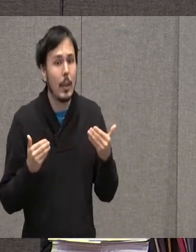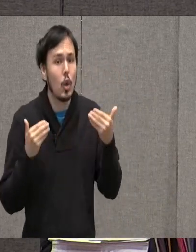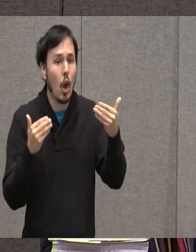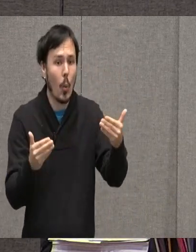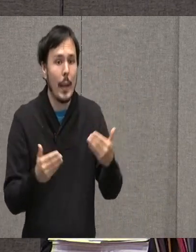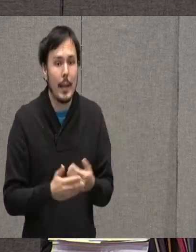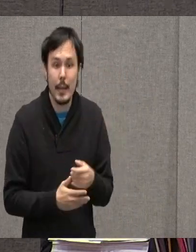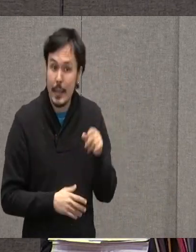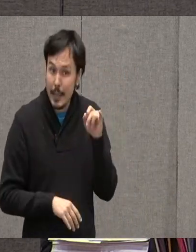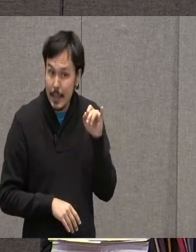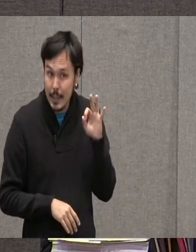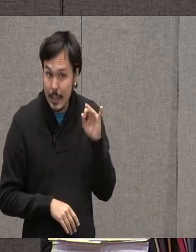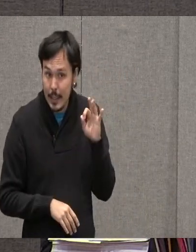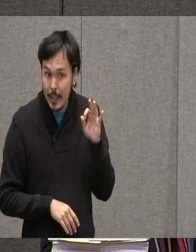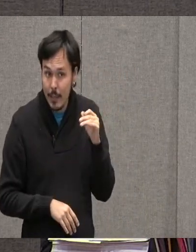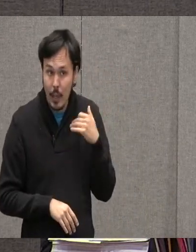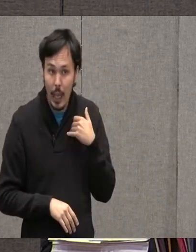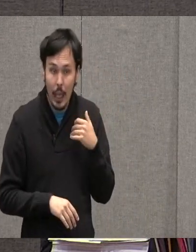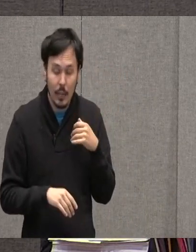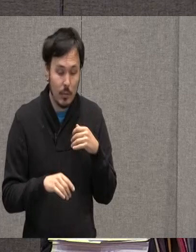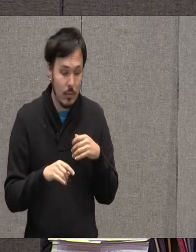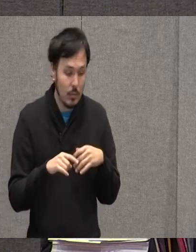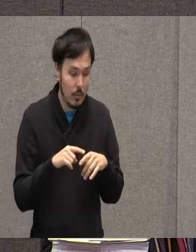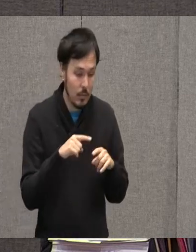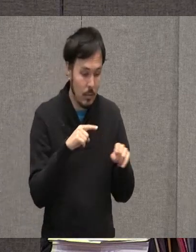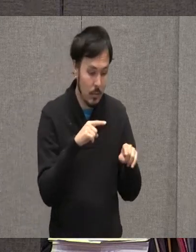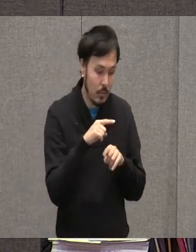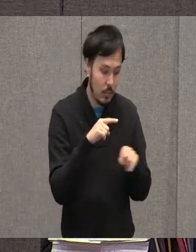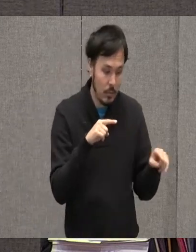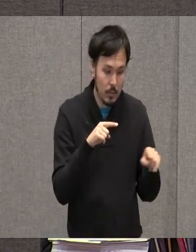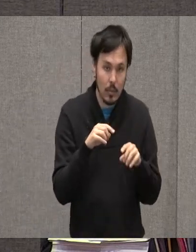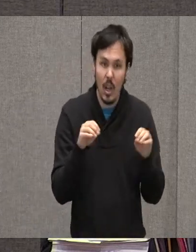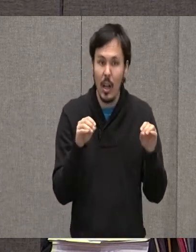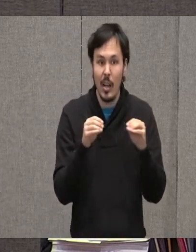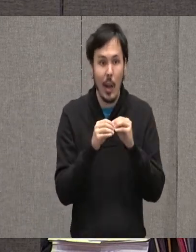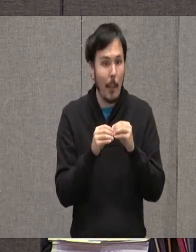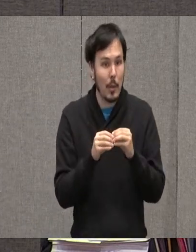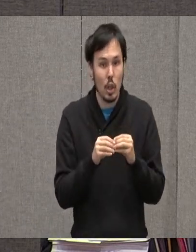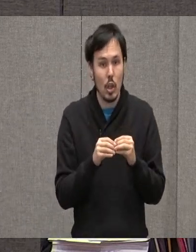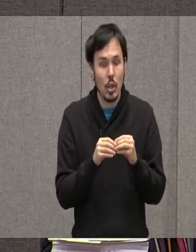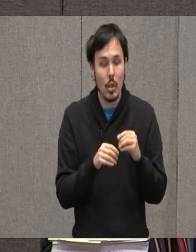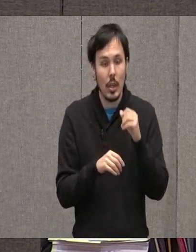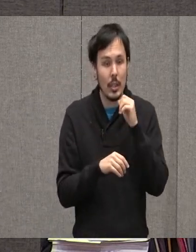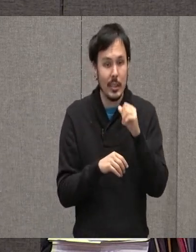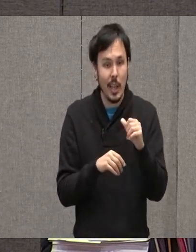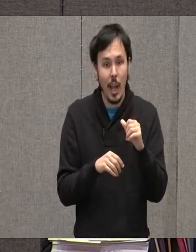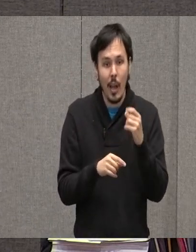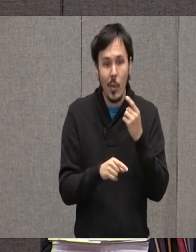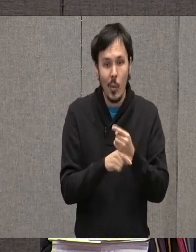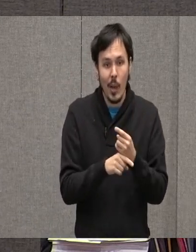If we had a number that was not the denominator that was like a two a four and an eight,